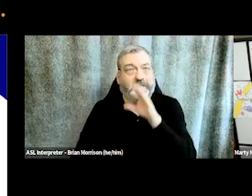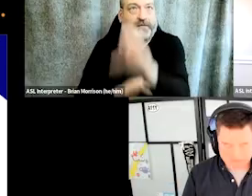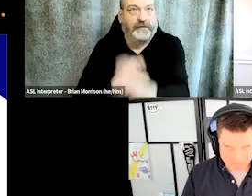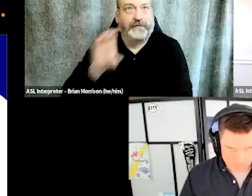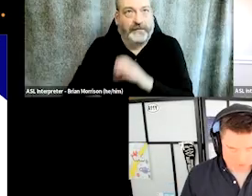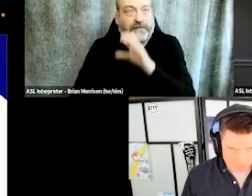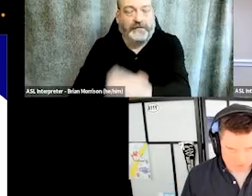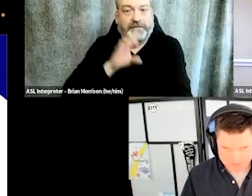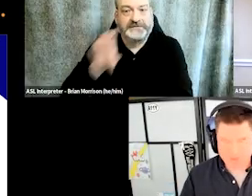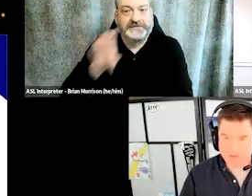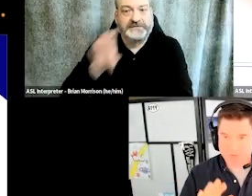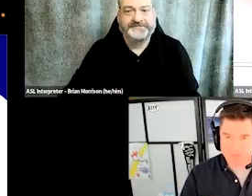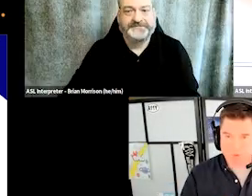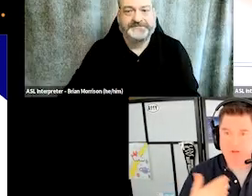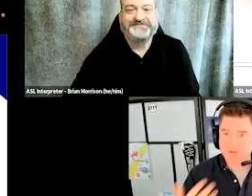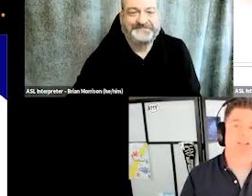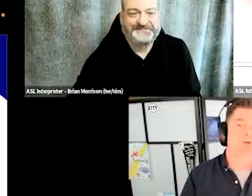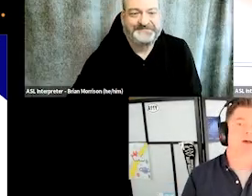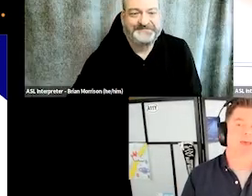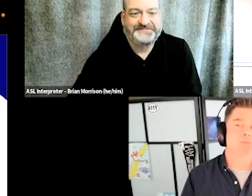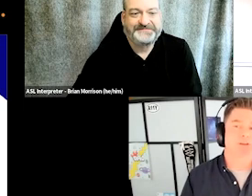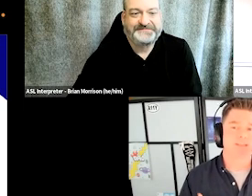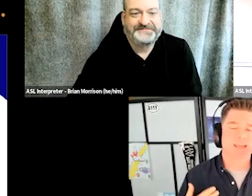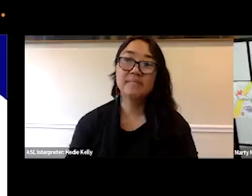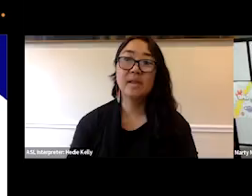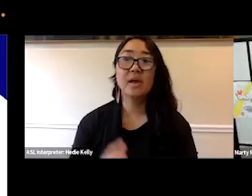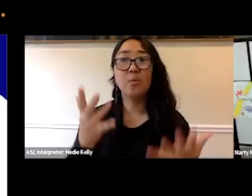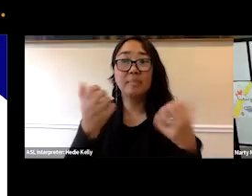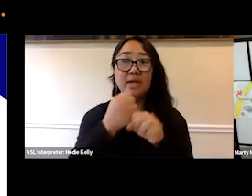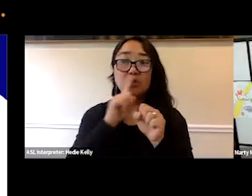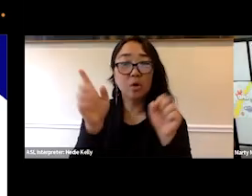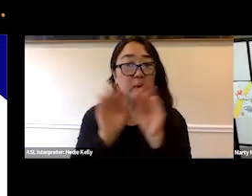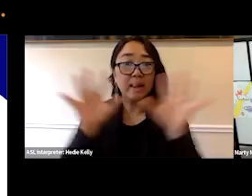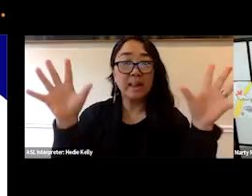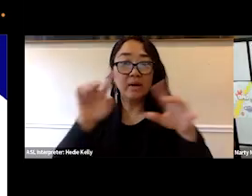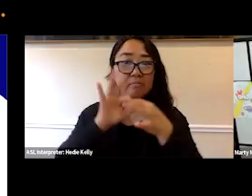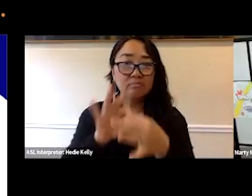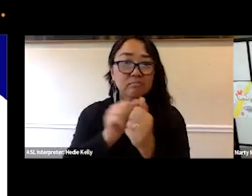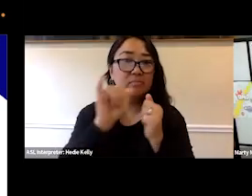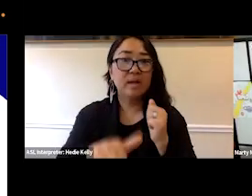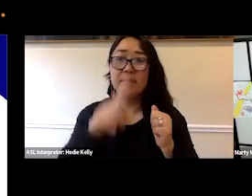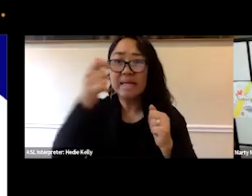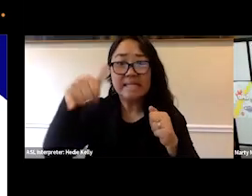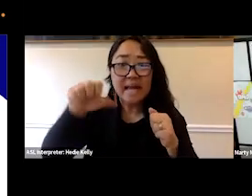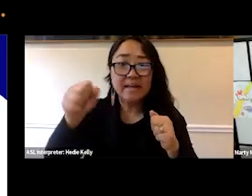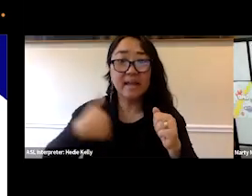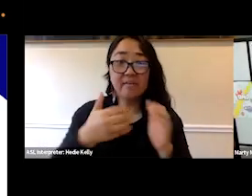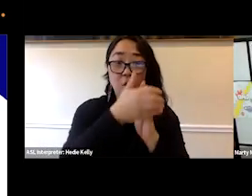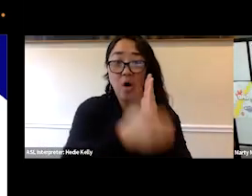And so we want to be clear about that because while there are automated tools and there are things that you can do out